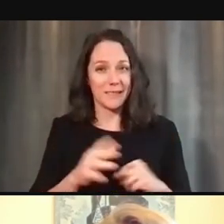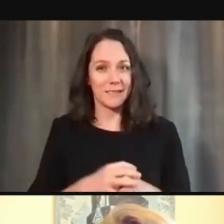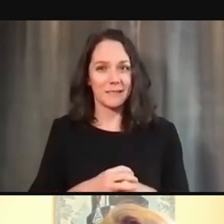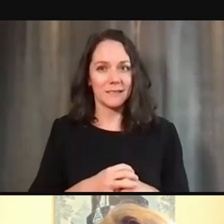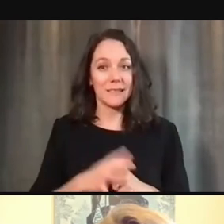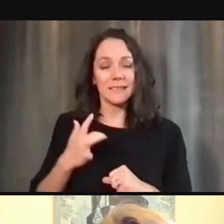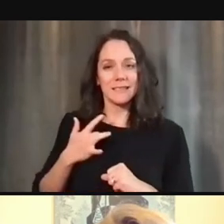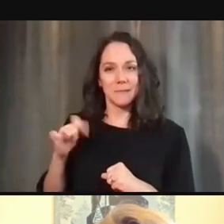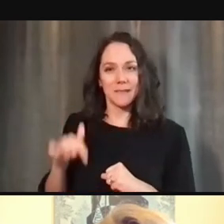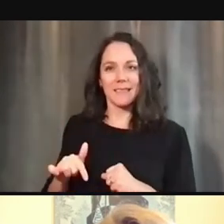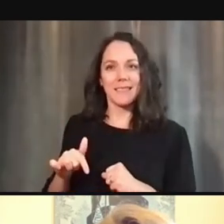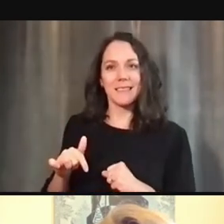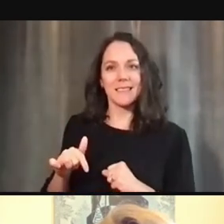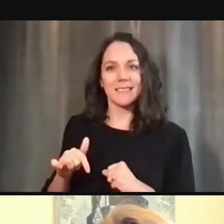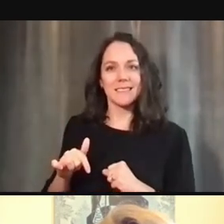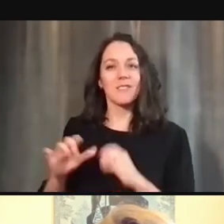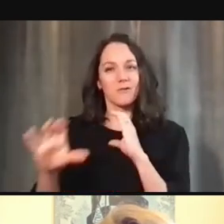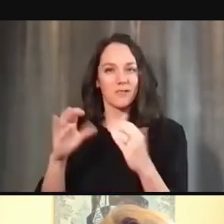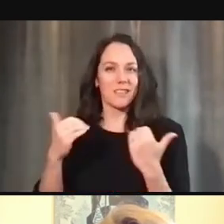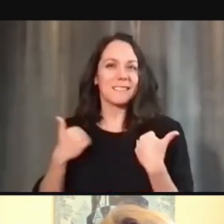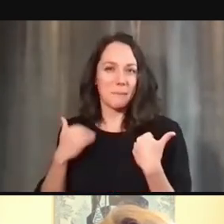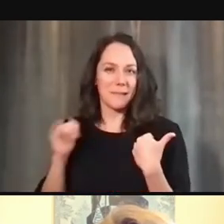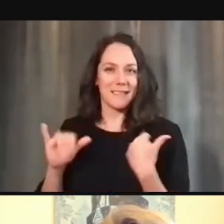in the cultural space, and everybody in that conversation agrees